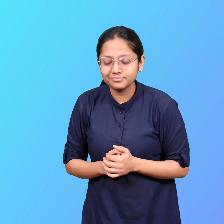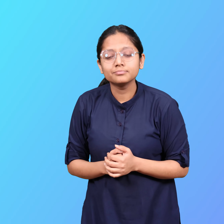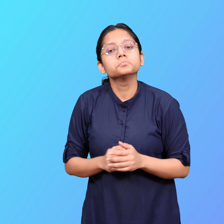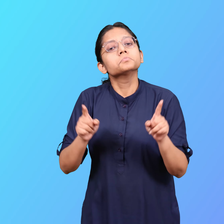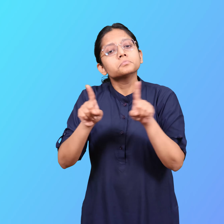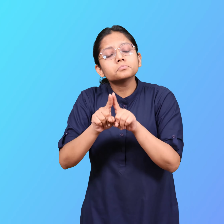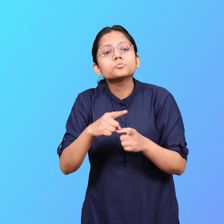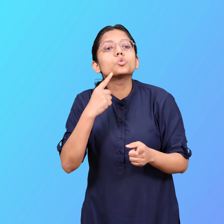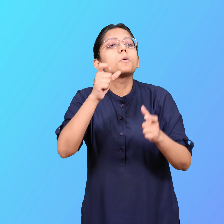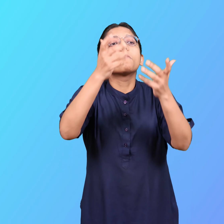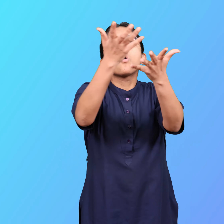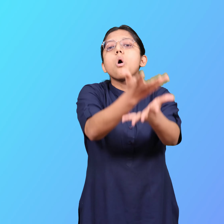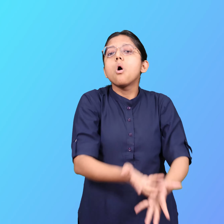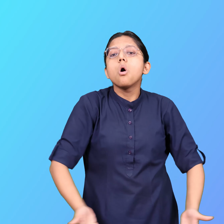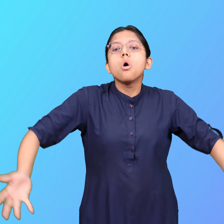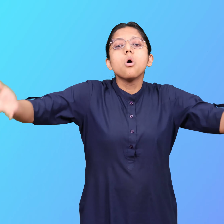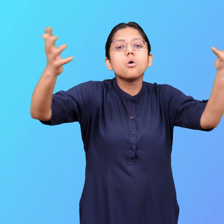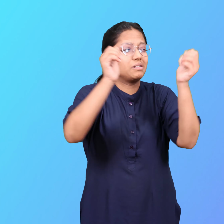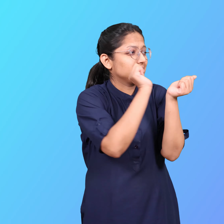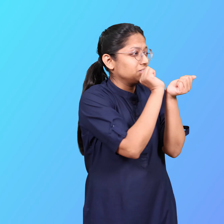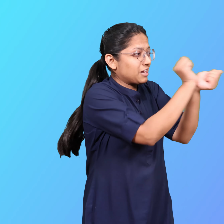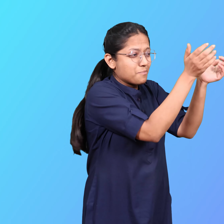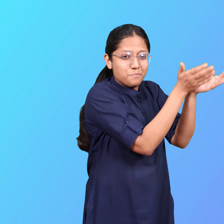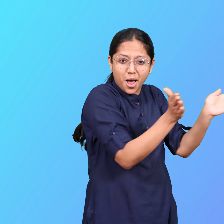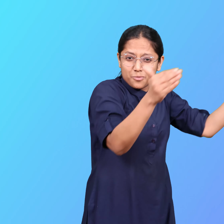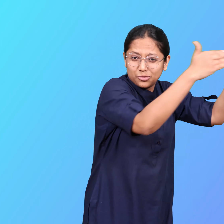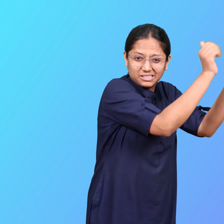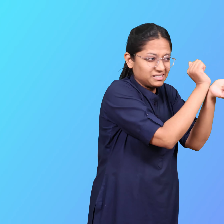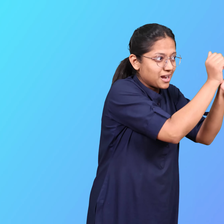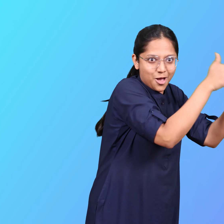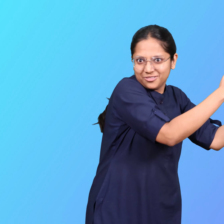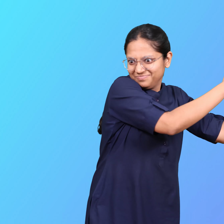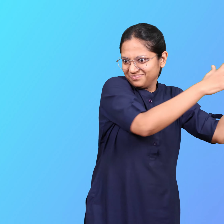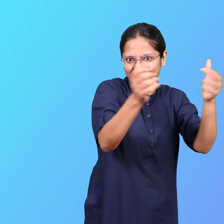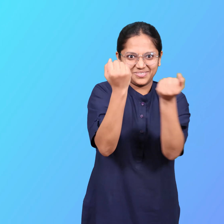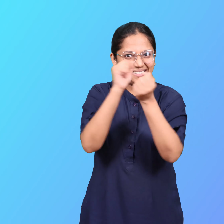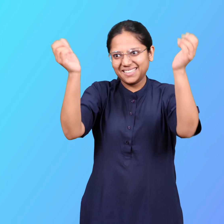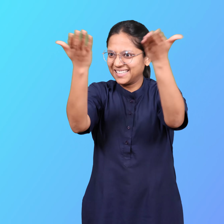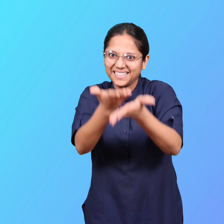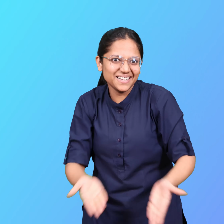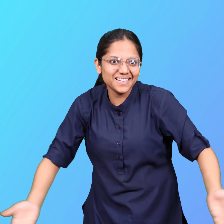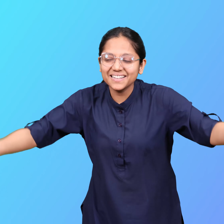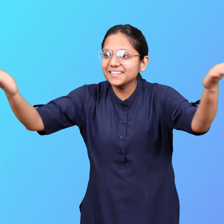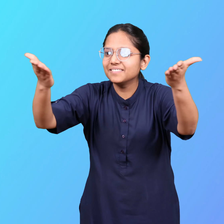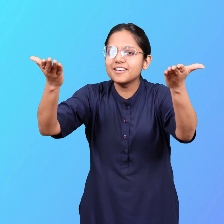So all the Israelites who had returned from captivity ate the Passover meal.